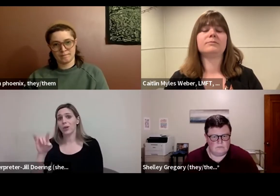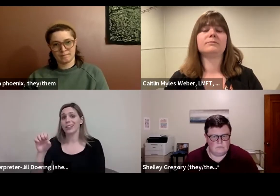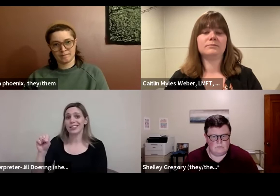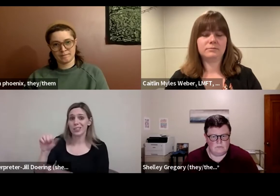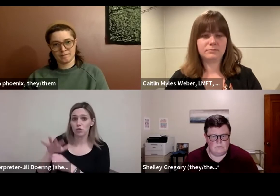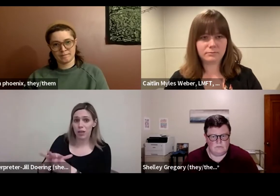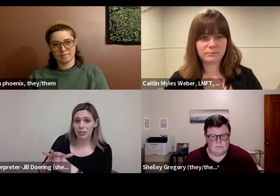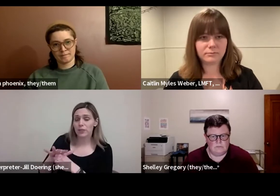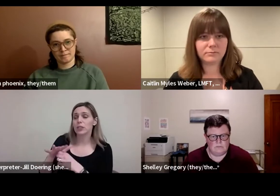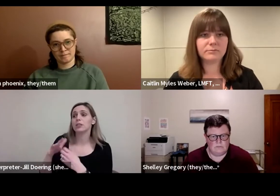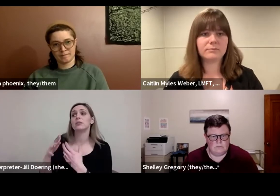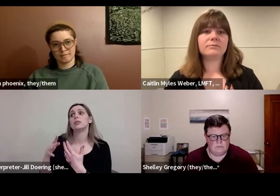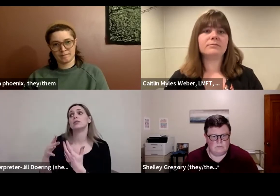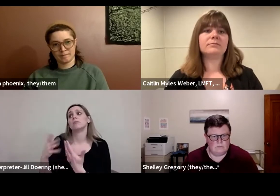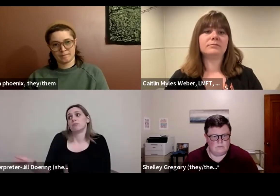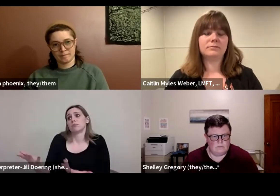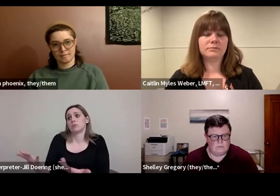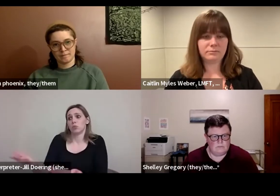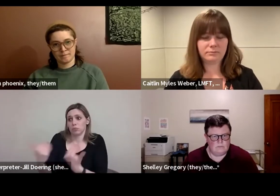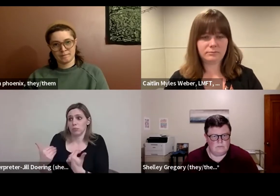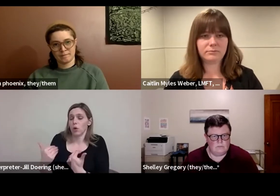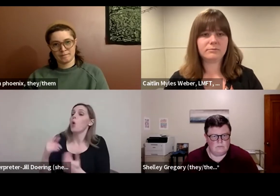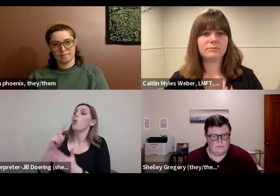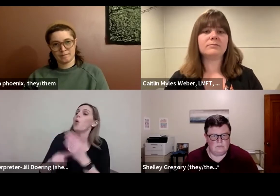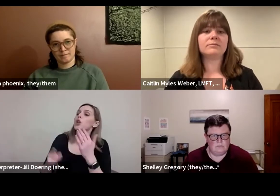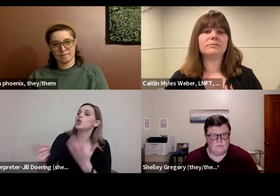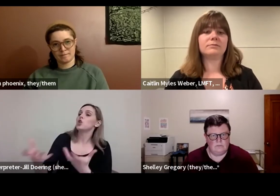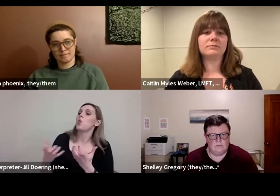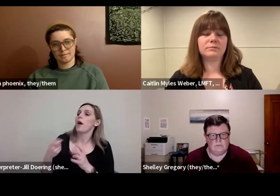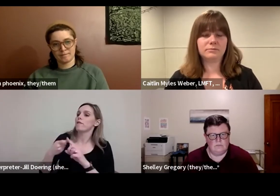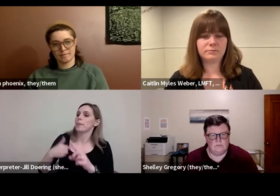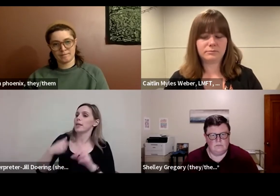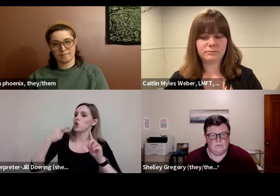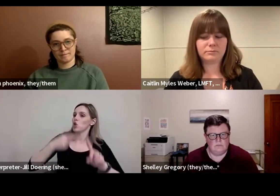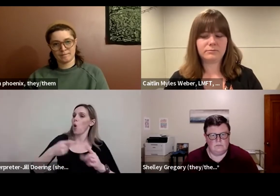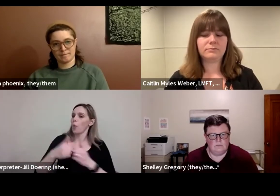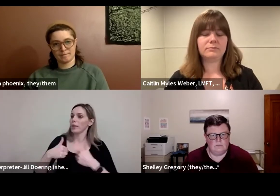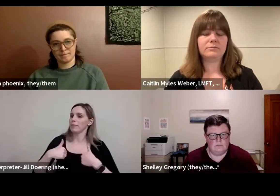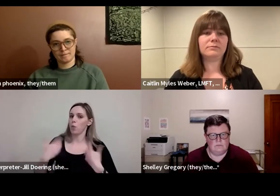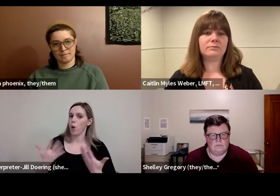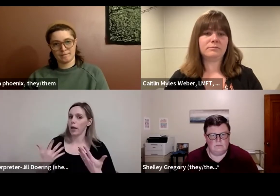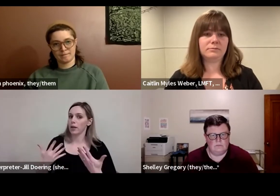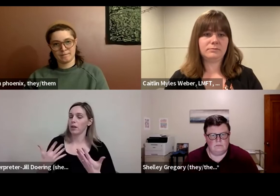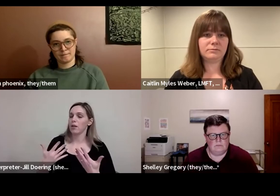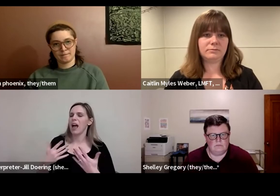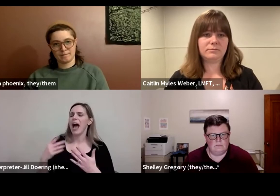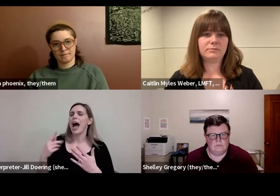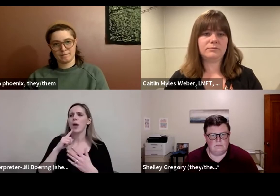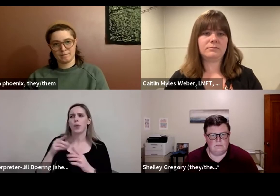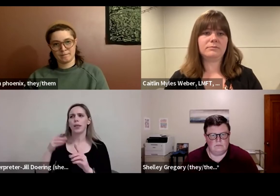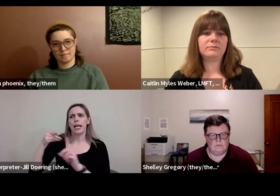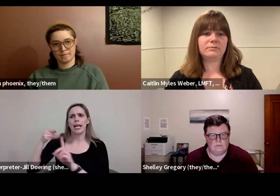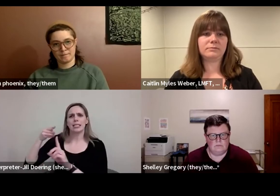So I really wanna know what is it that you want. I mean, I also specialize in teens a lot. I see a lot of youth.